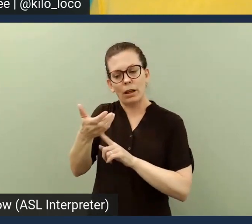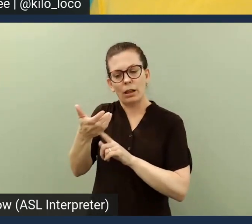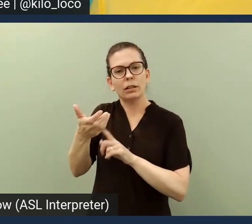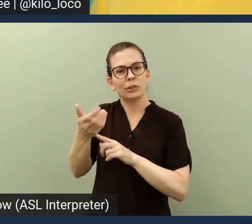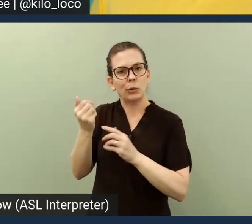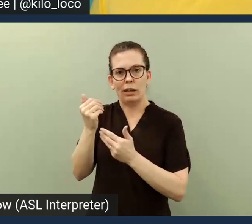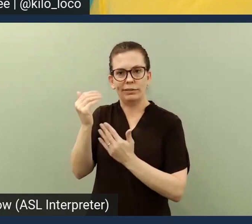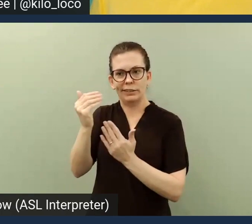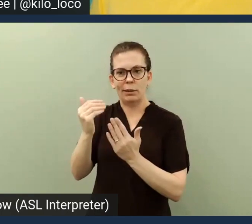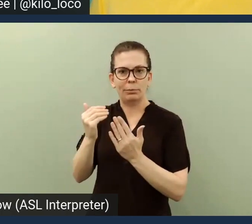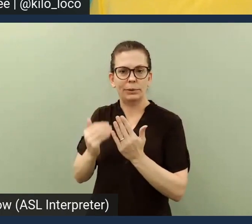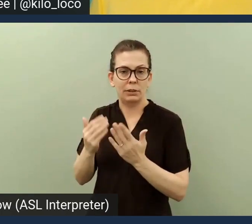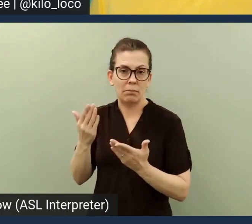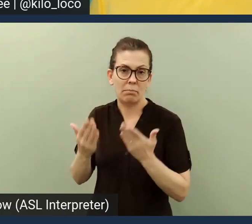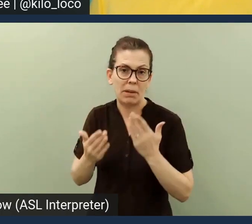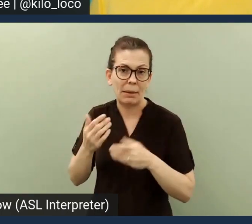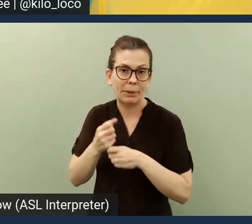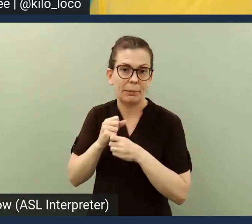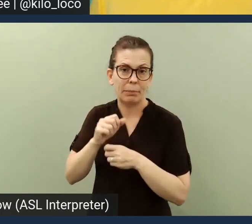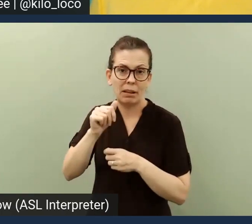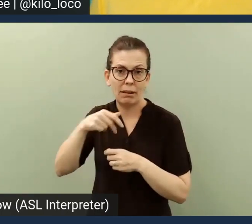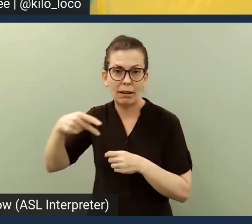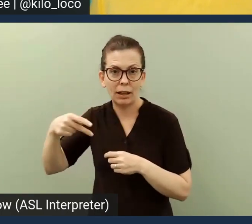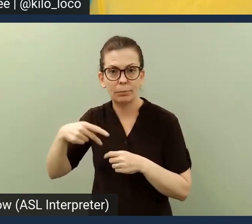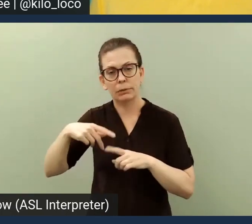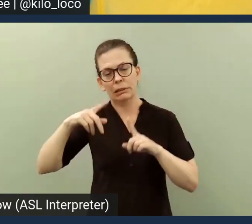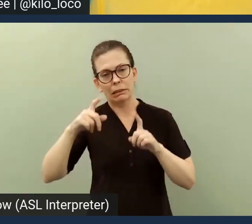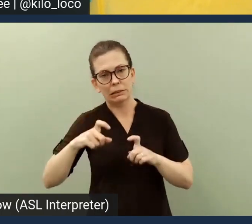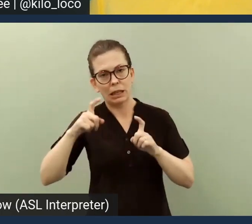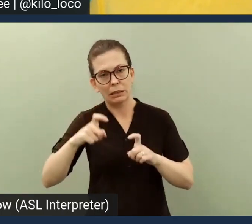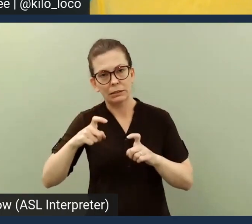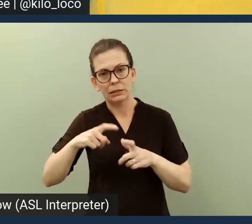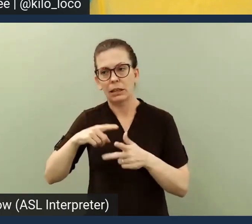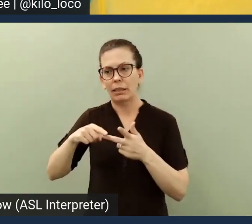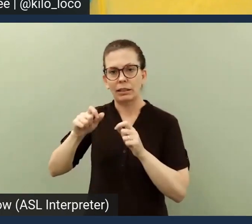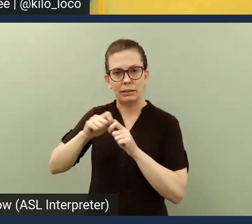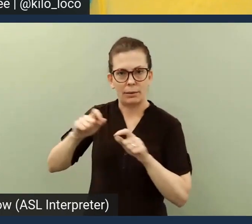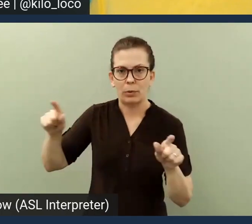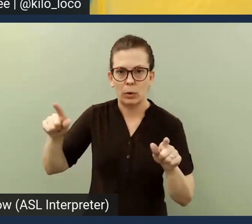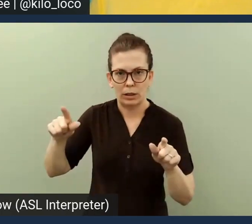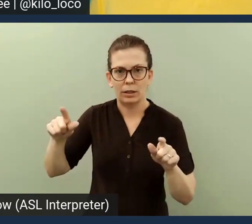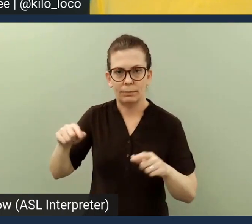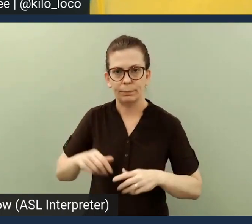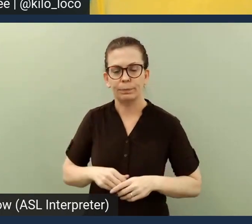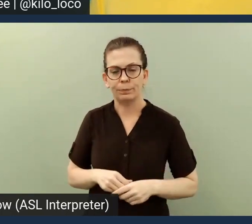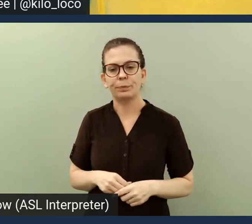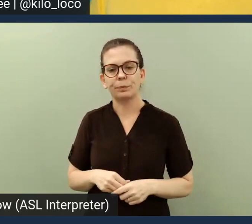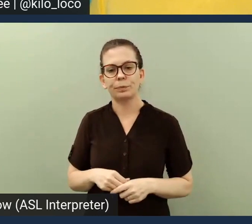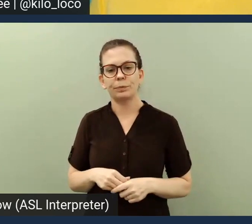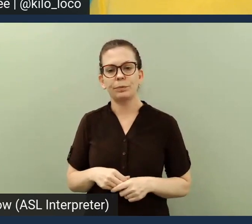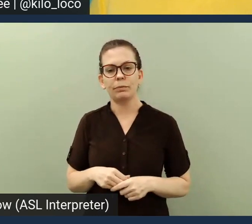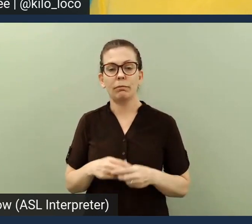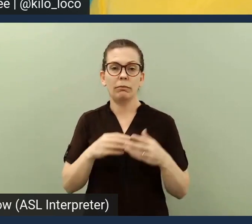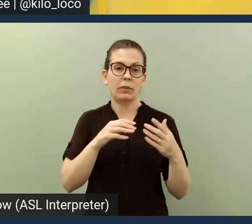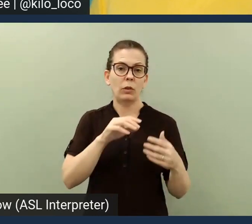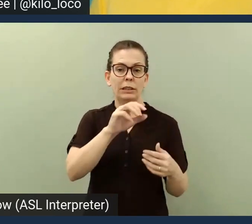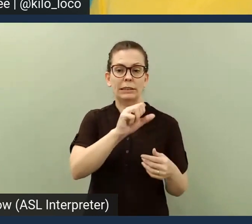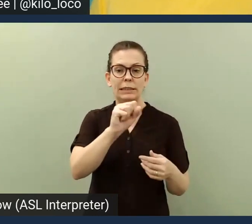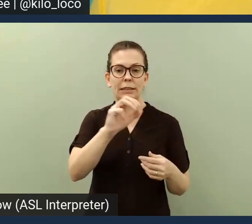like maybe it's building your application, testing your application, and then deploying your application. With SageMaker Pipelines and in general